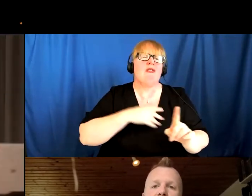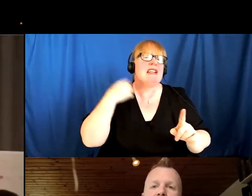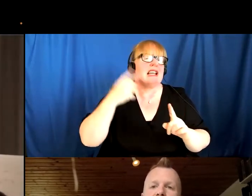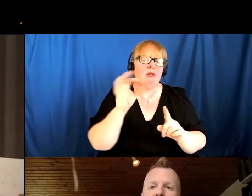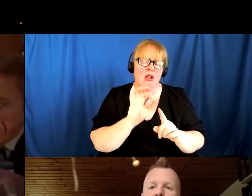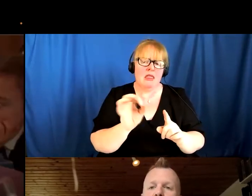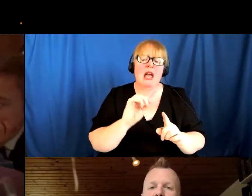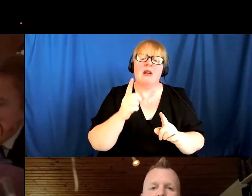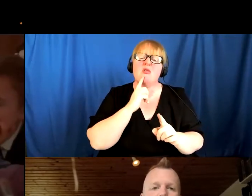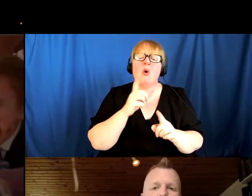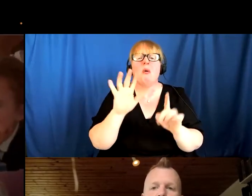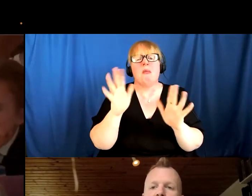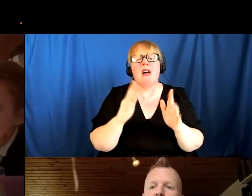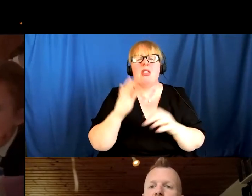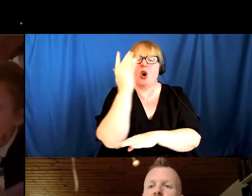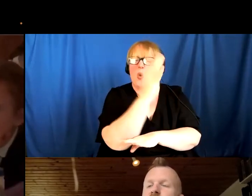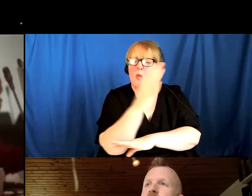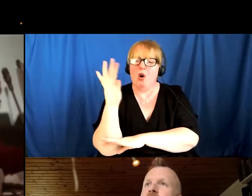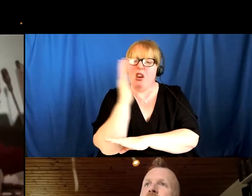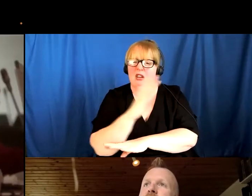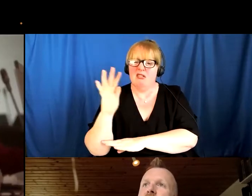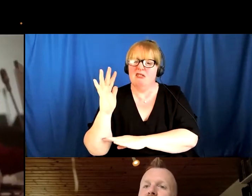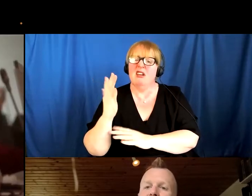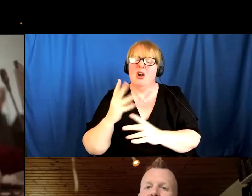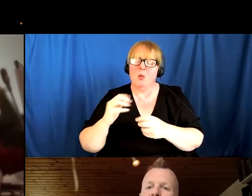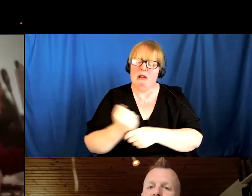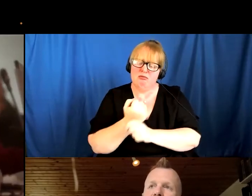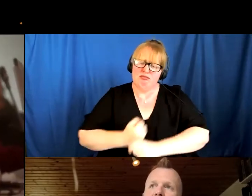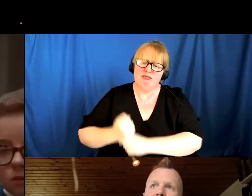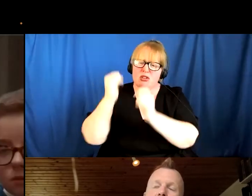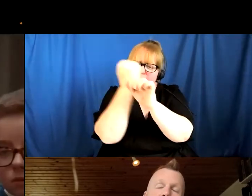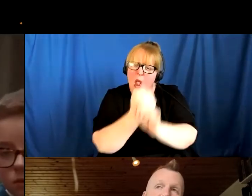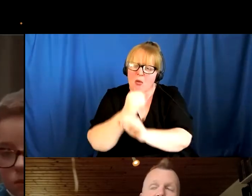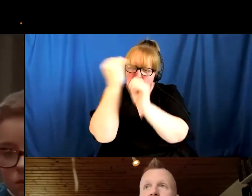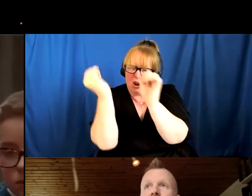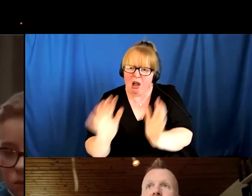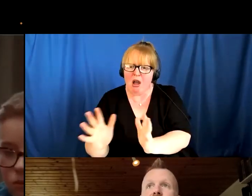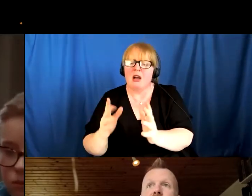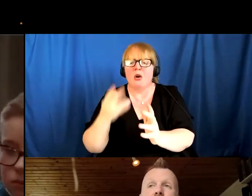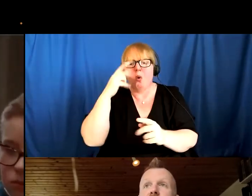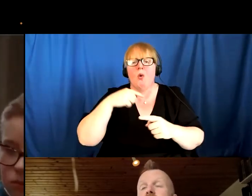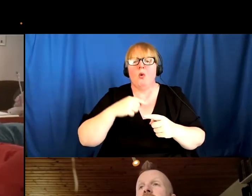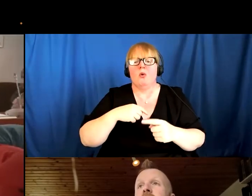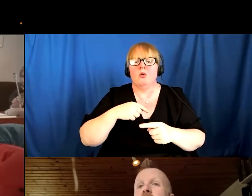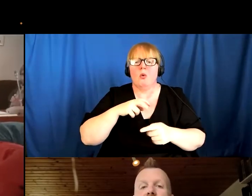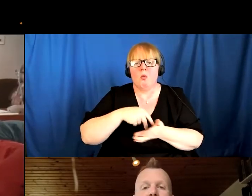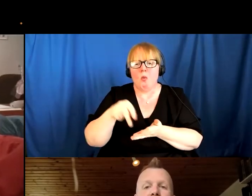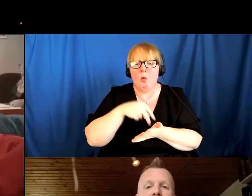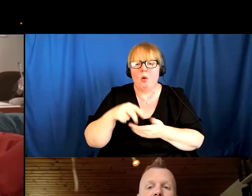filled it full of sculptures, it was called the Walking Rollercoaster. And they invited children and members of the neighbourhood in Margate to come and